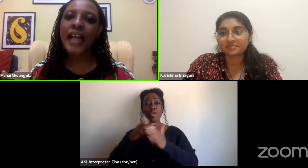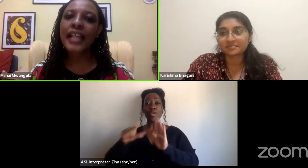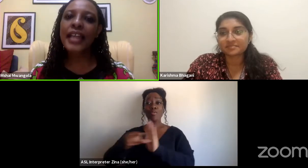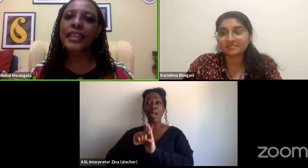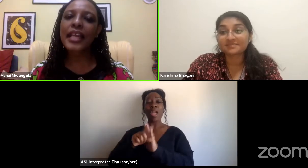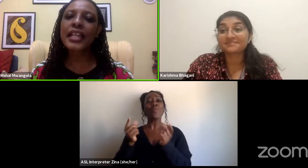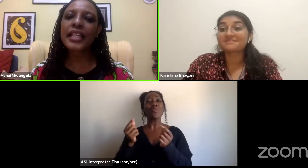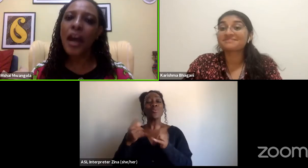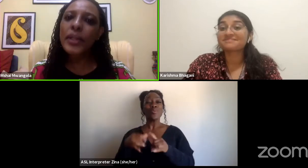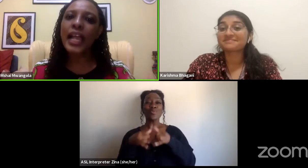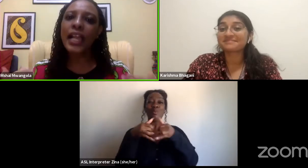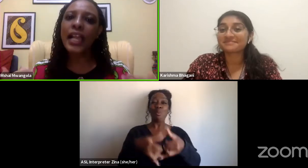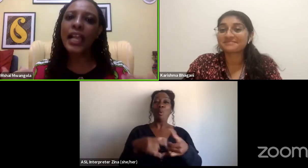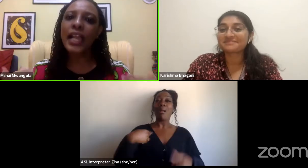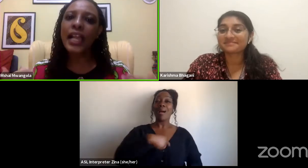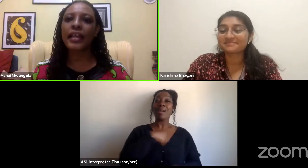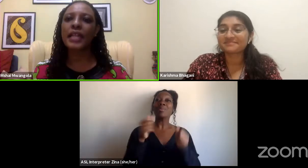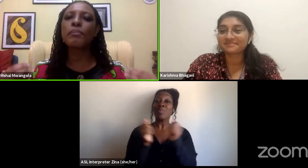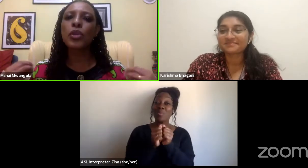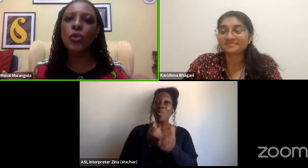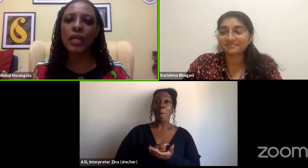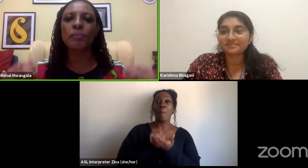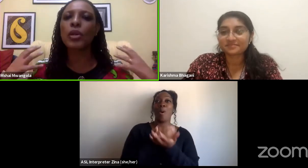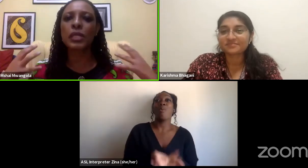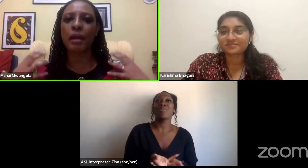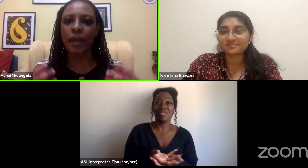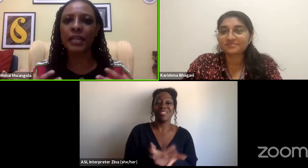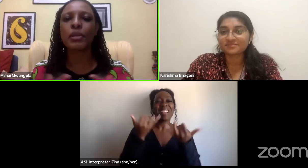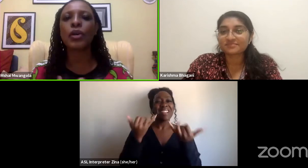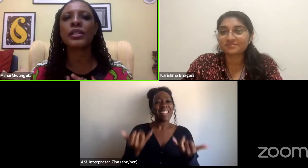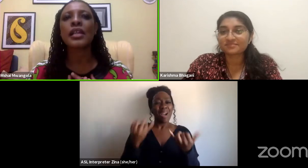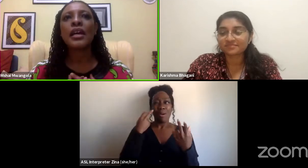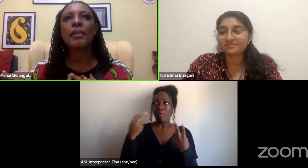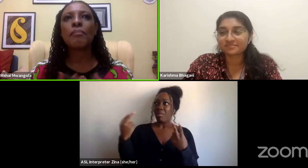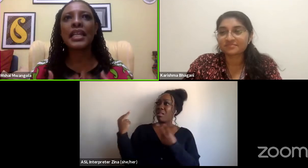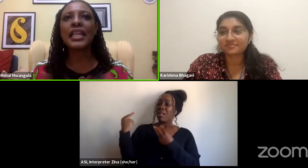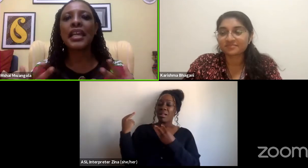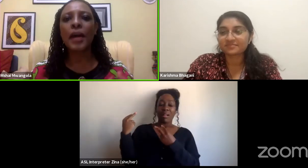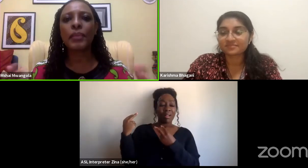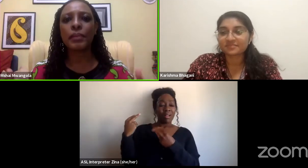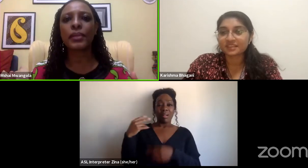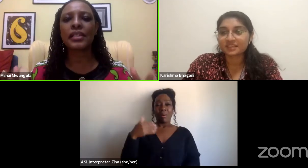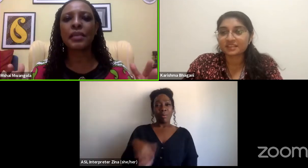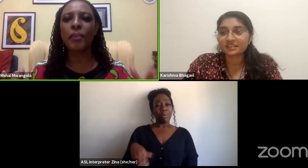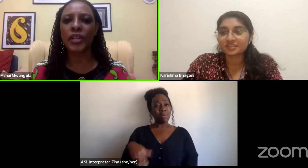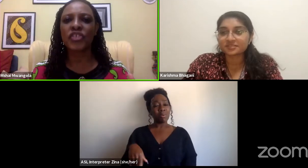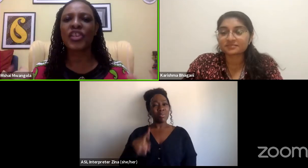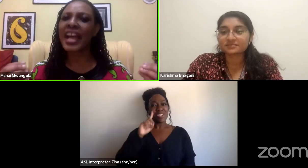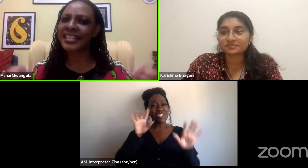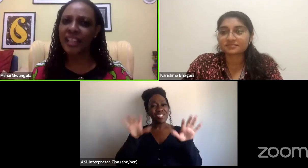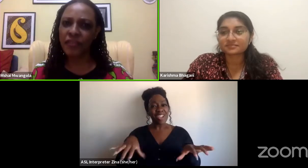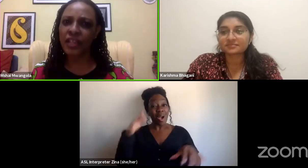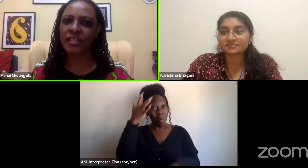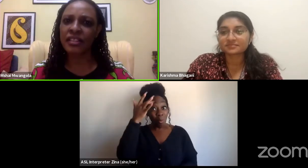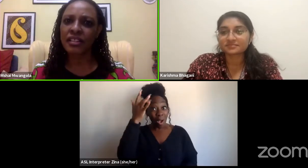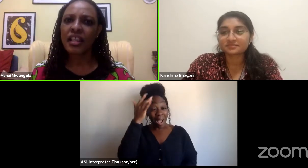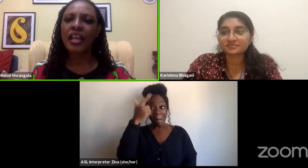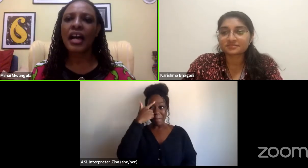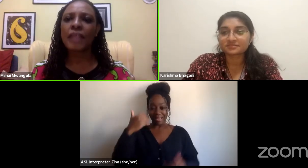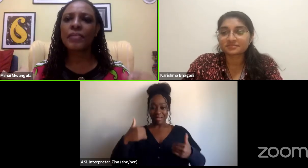And I think now when I look back, it blows my mind because many young people see poetry as difficult,